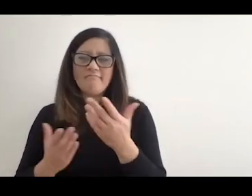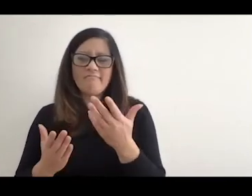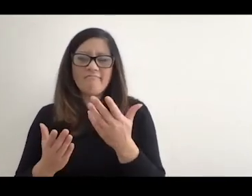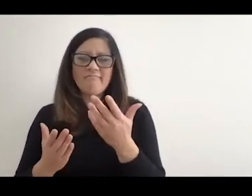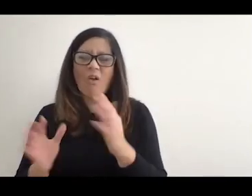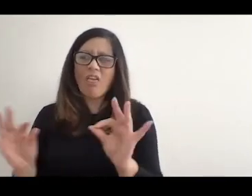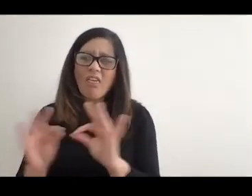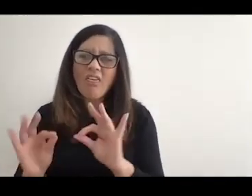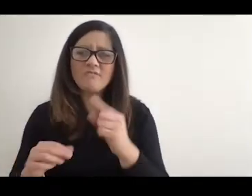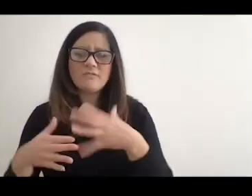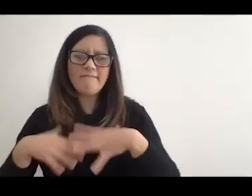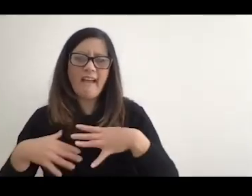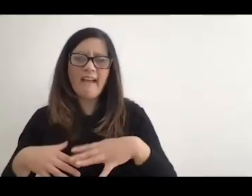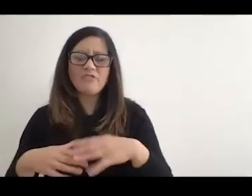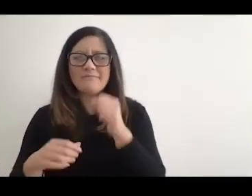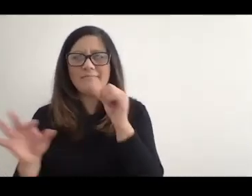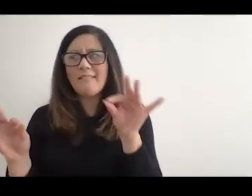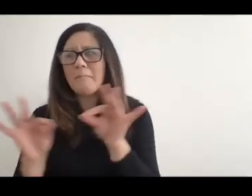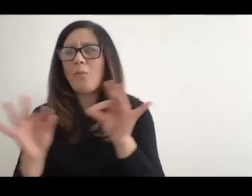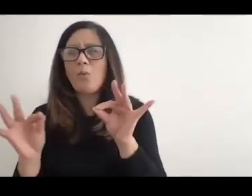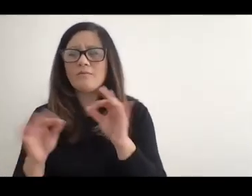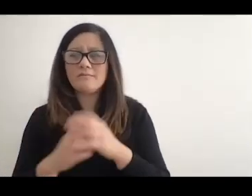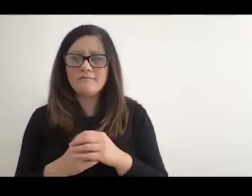It's just, you know, it's not important.